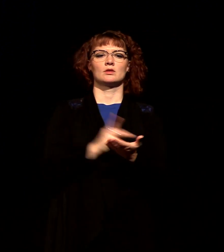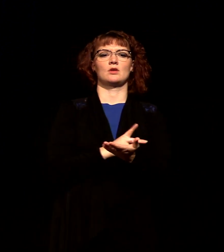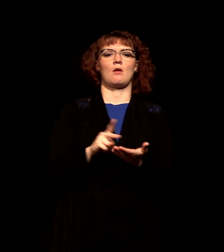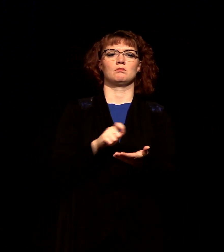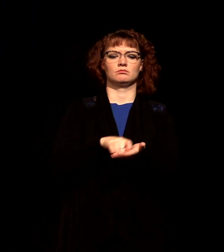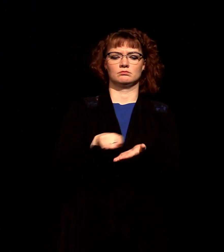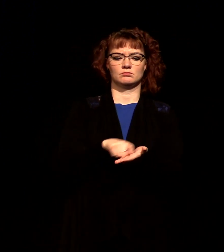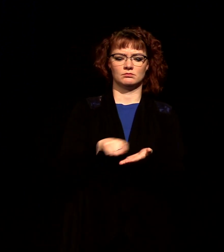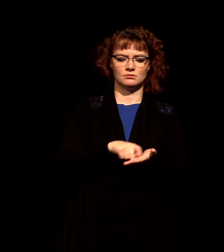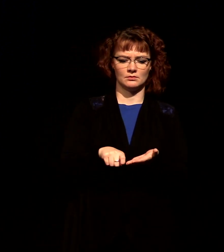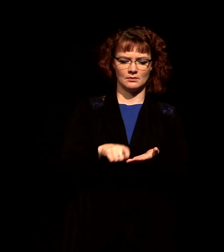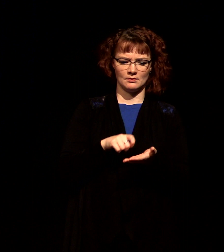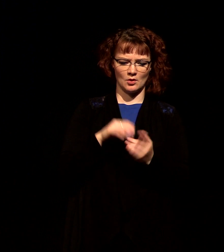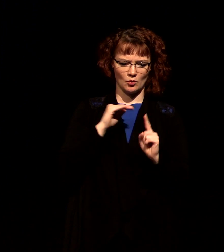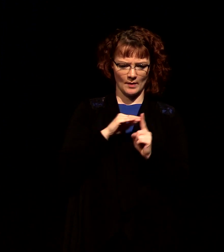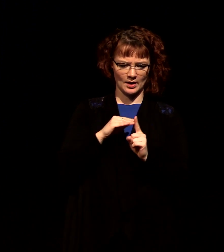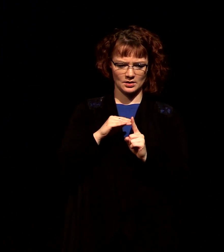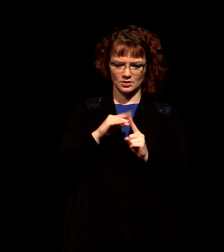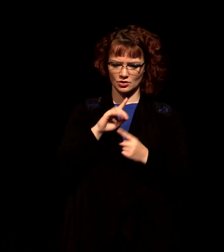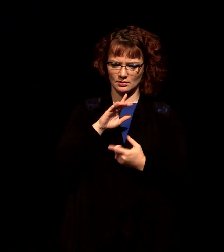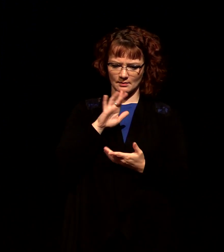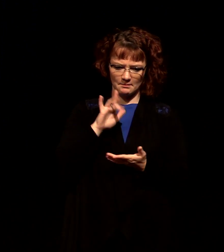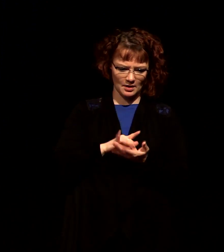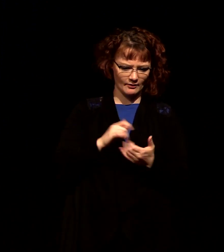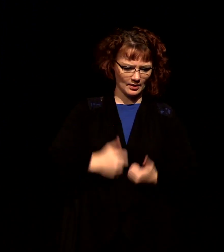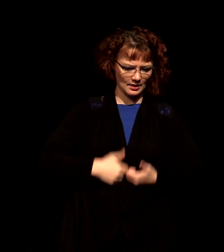that in the midst of all the chaos of life, all the blows,